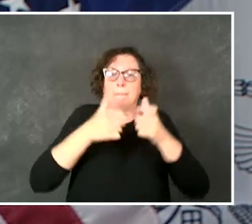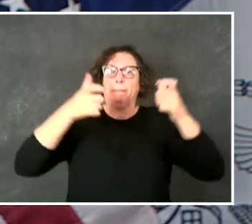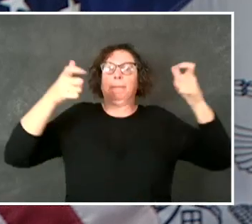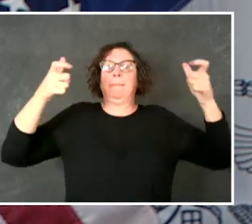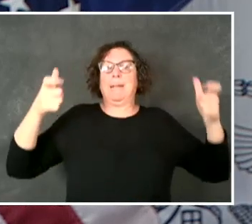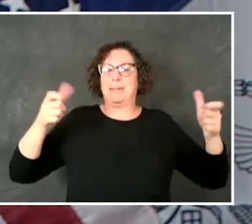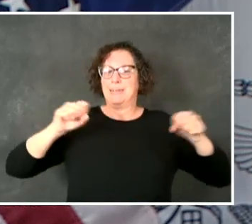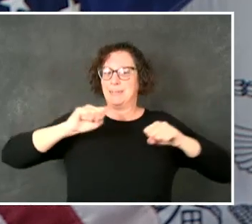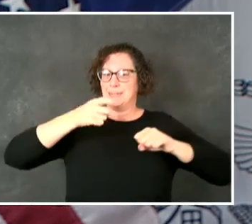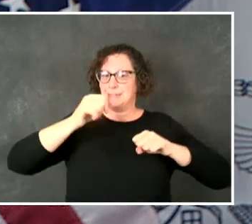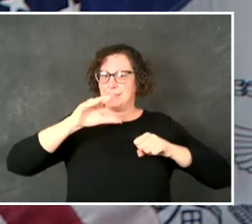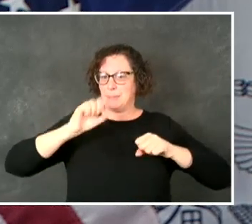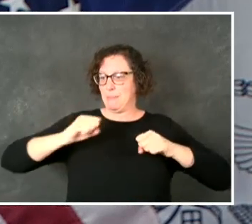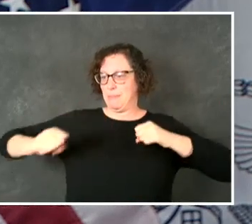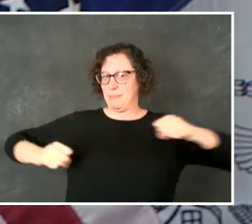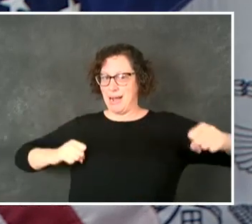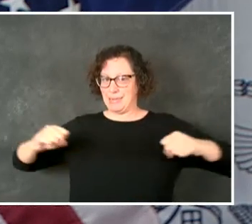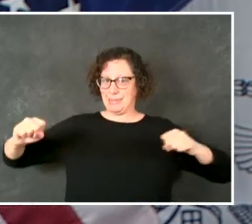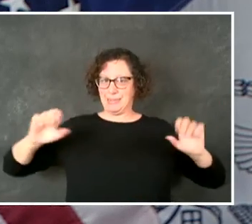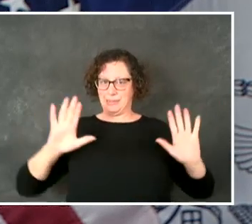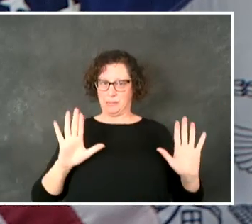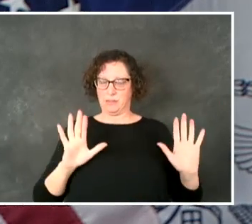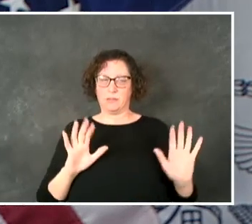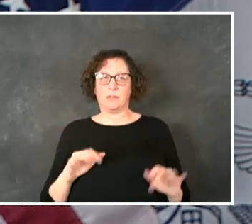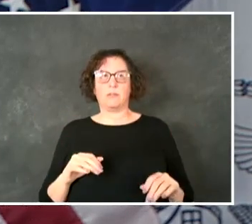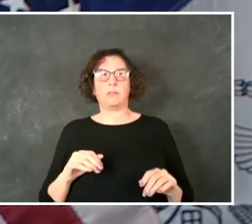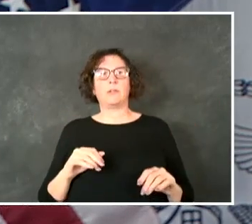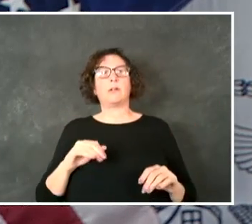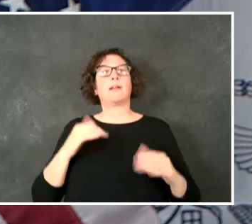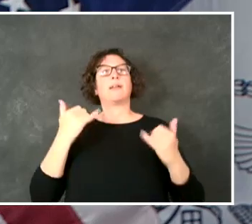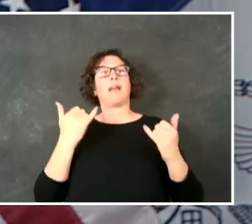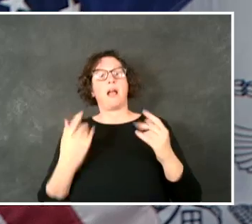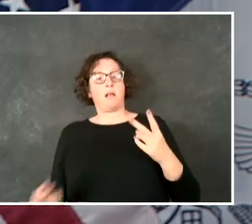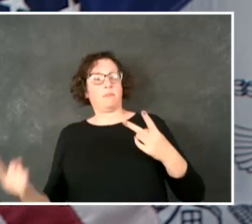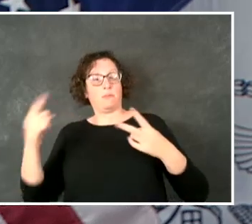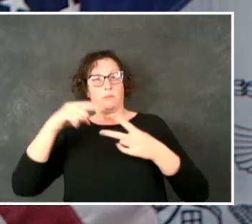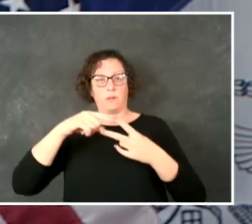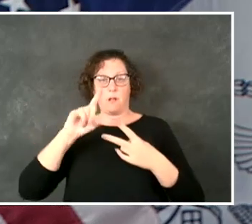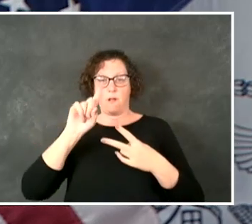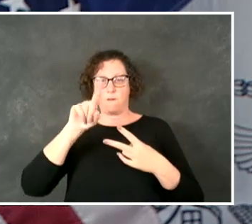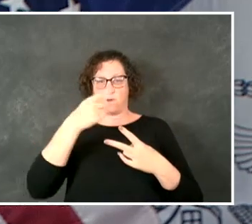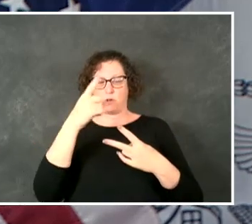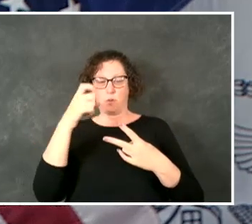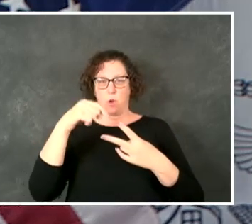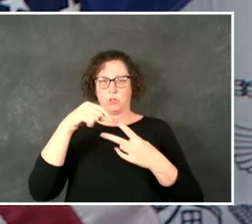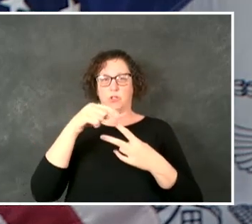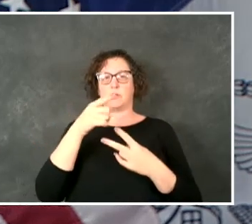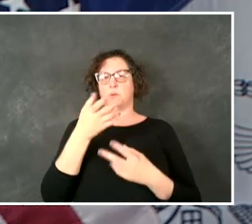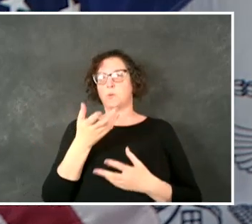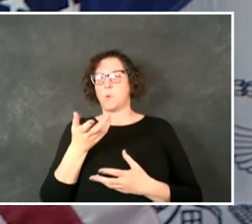WE'RE TALKING ABT OUSUBSTANTIAL SPACES THAT WILL BEAD DRESSED. WOM OEWORK WITH THE COUNCIL ON THO PSERIITORI ES FOR SURE. LET ME TURN TO